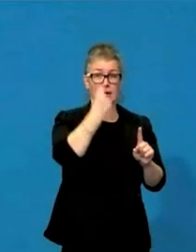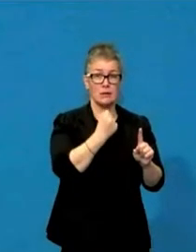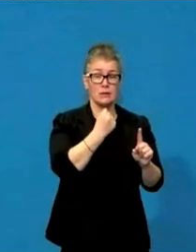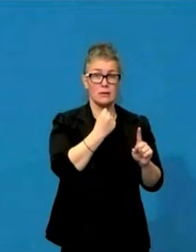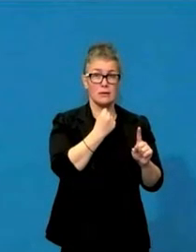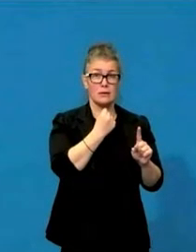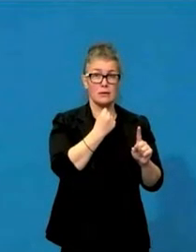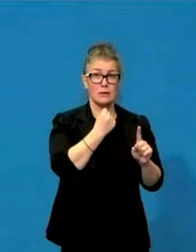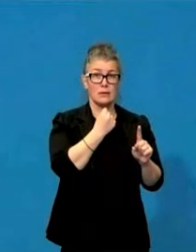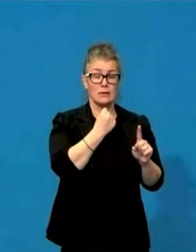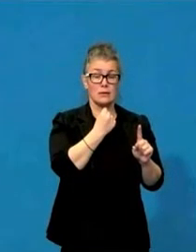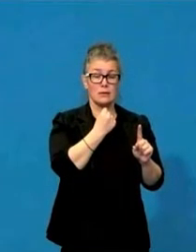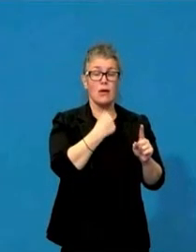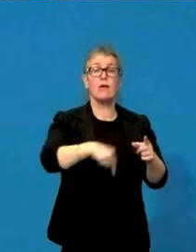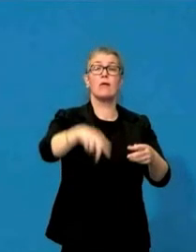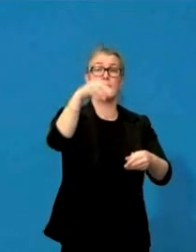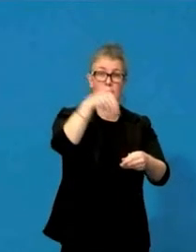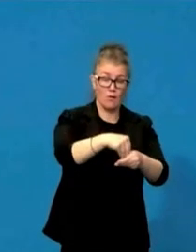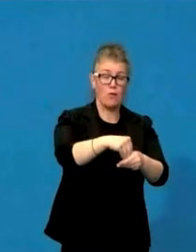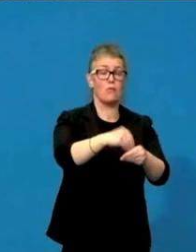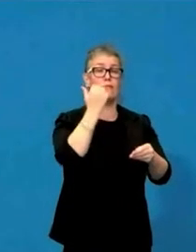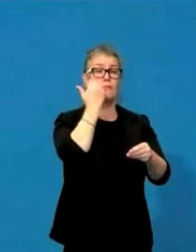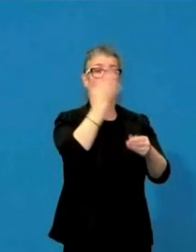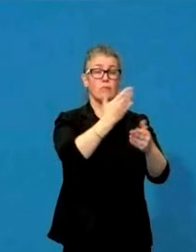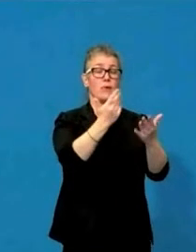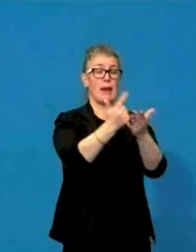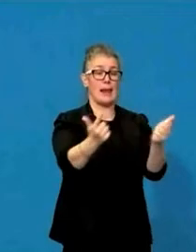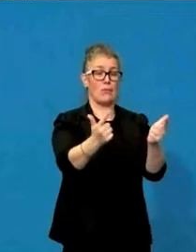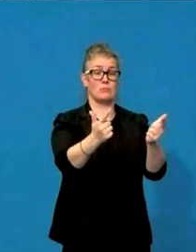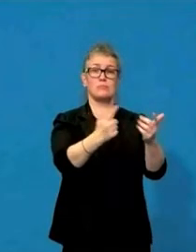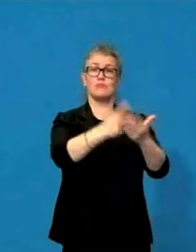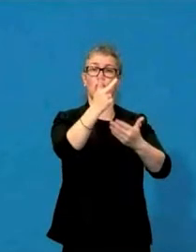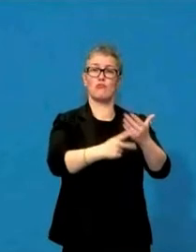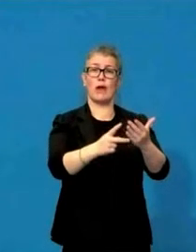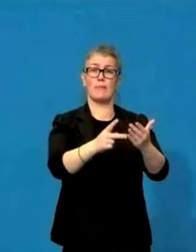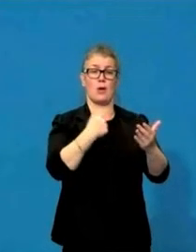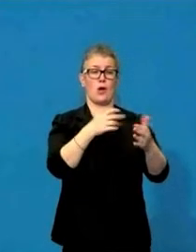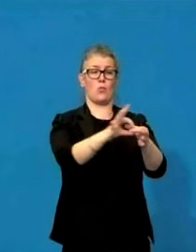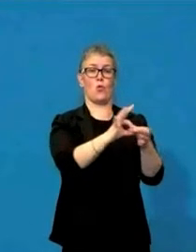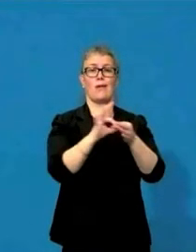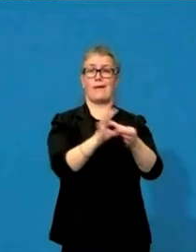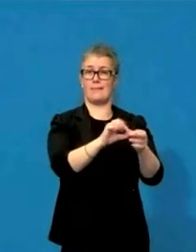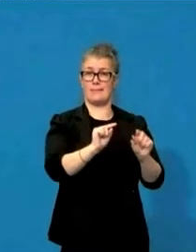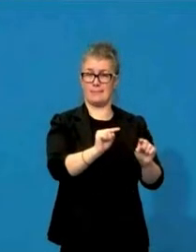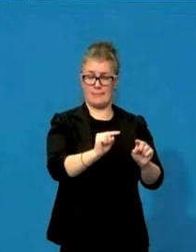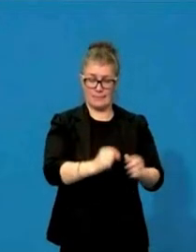the Aboriginal languages program in our school. And you mentioned you've had an involvement with sport.